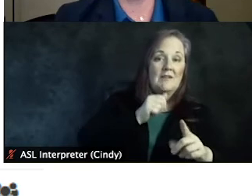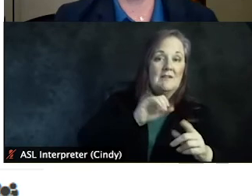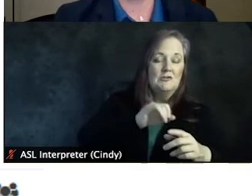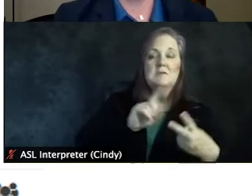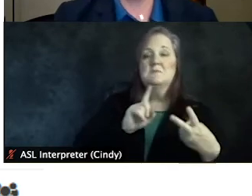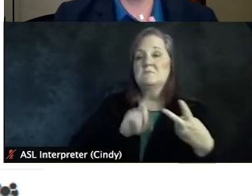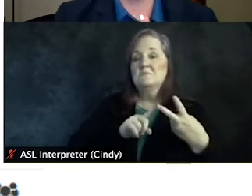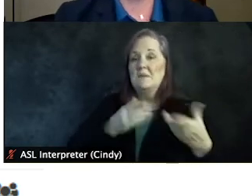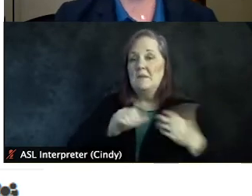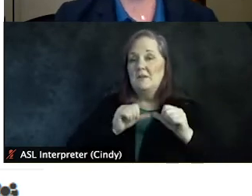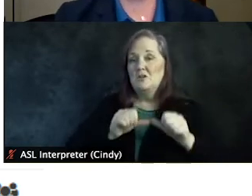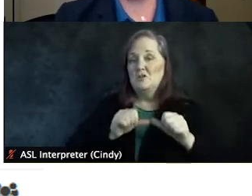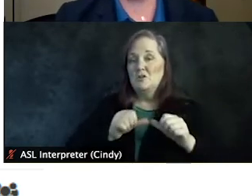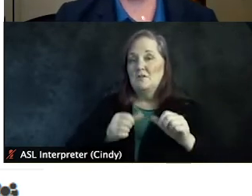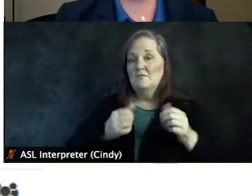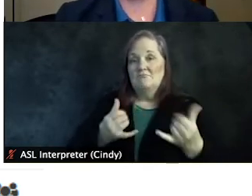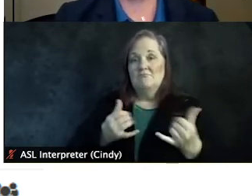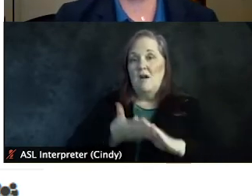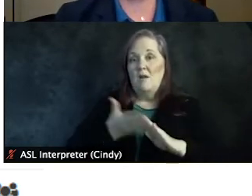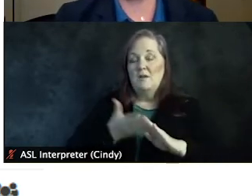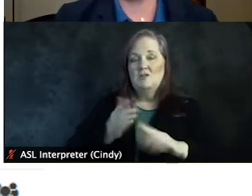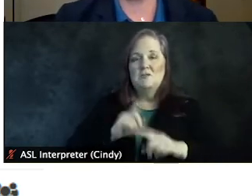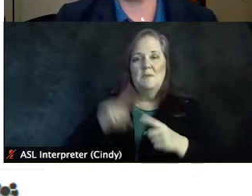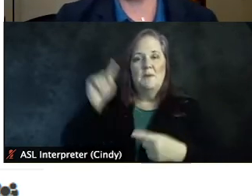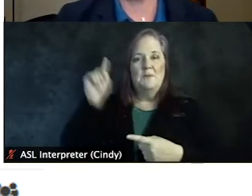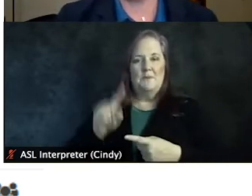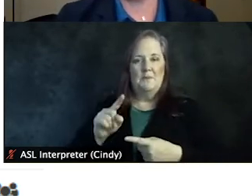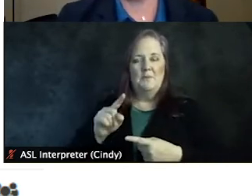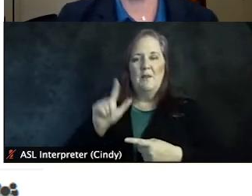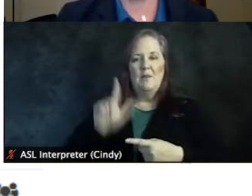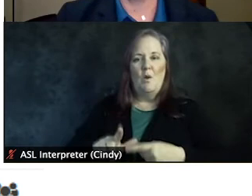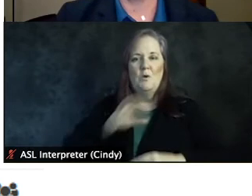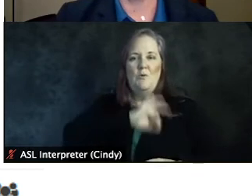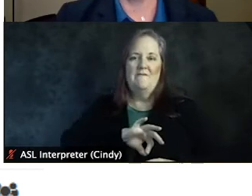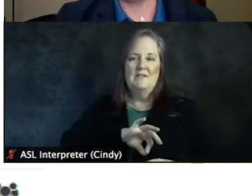So essentially, we have the dialysis companies pouring $60